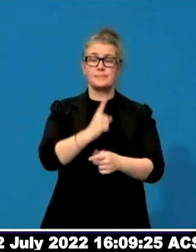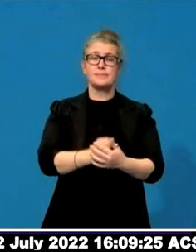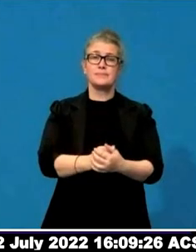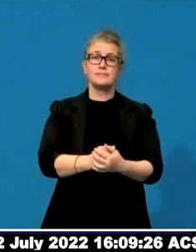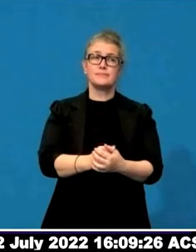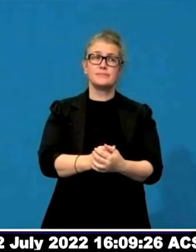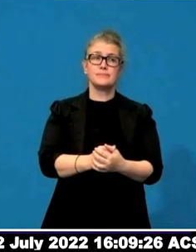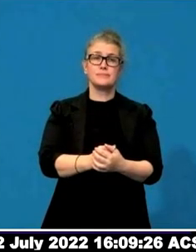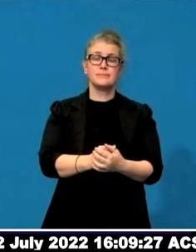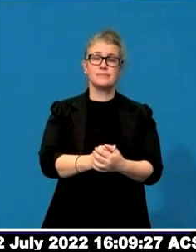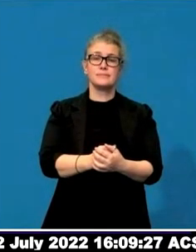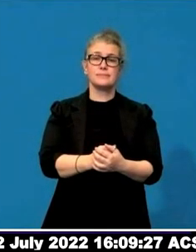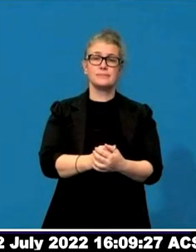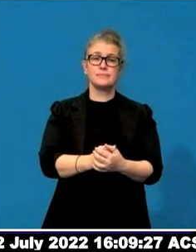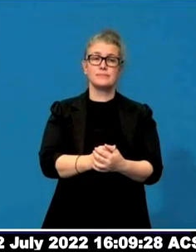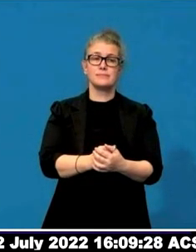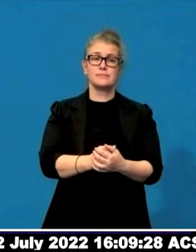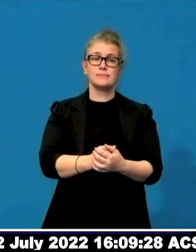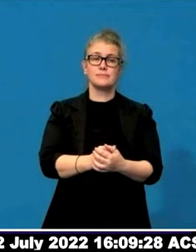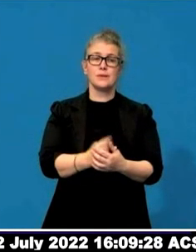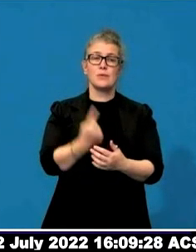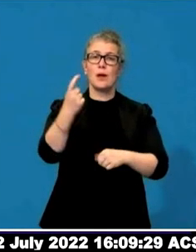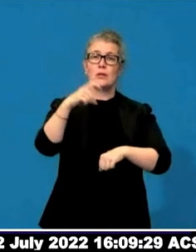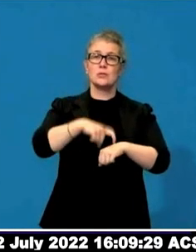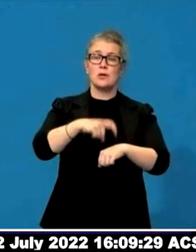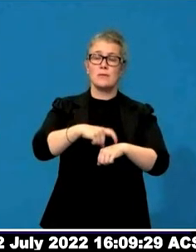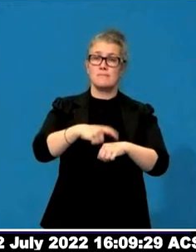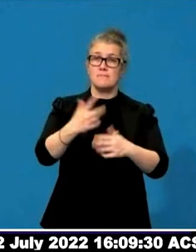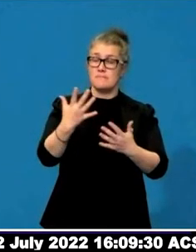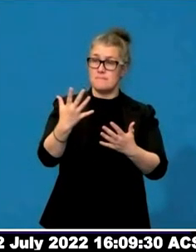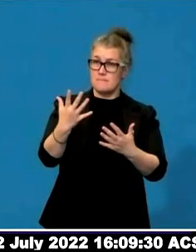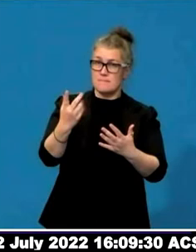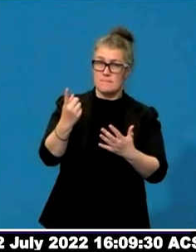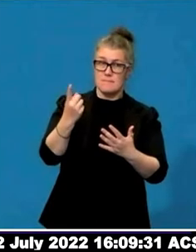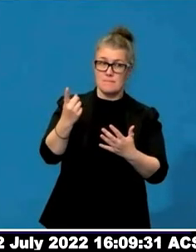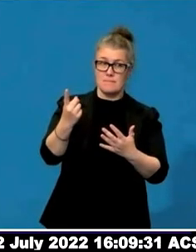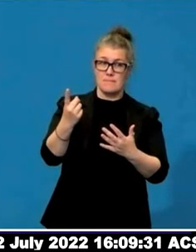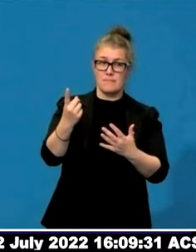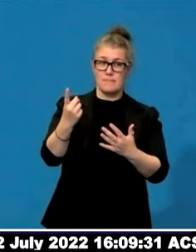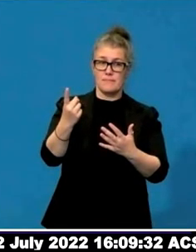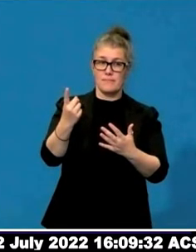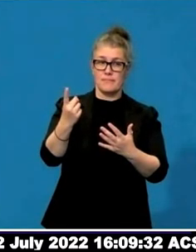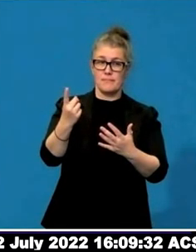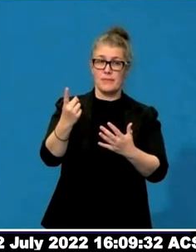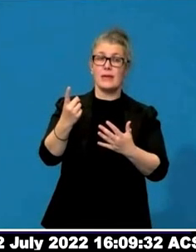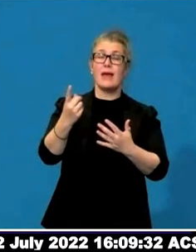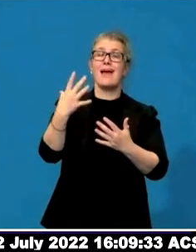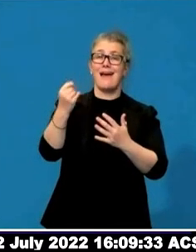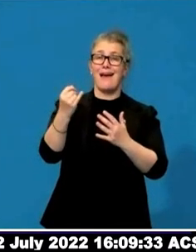But we had that TV - Teleconference. teleconference, yeah, with Boyzie.